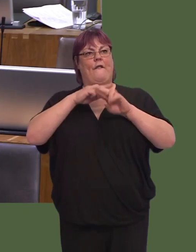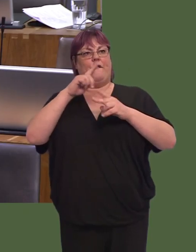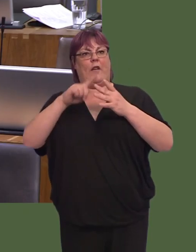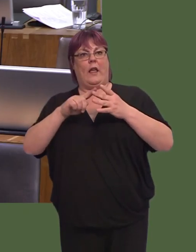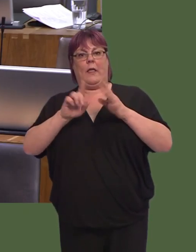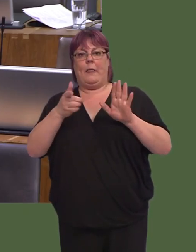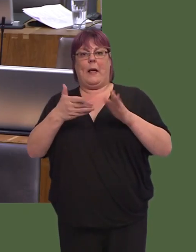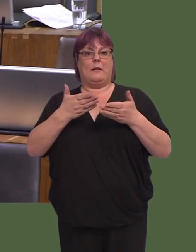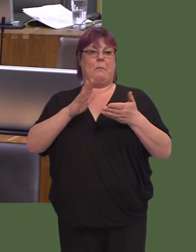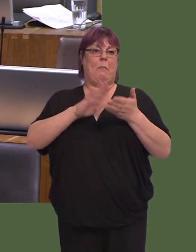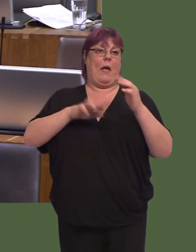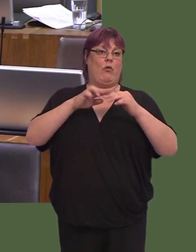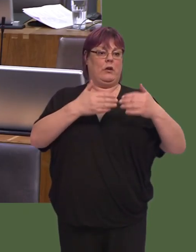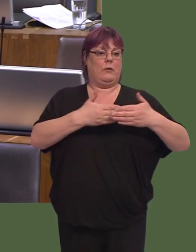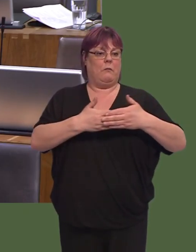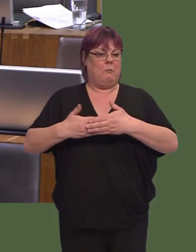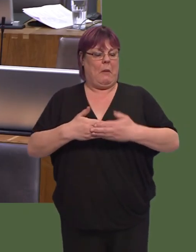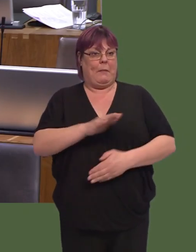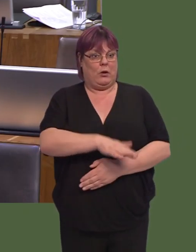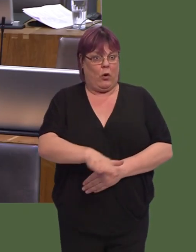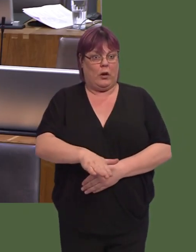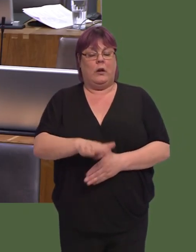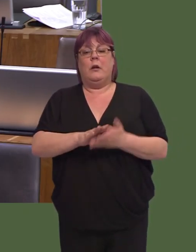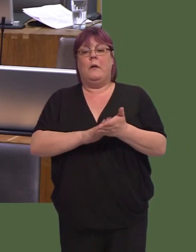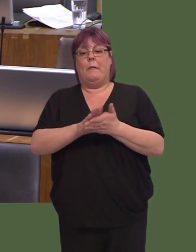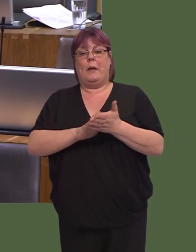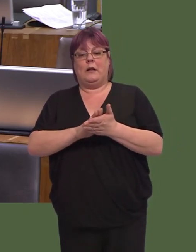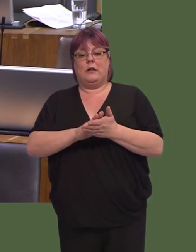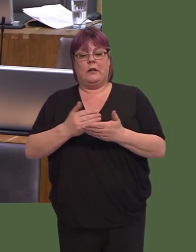These provide activities promoting the development of children from birth to school age and offer